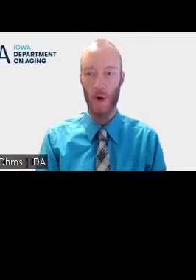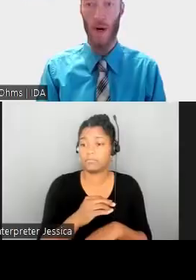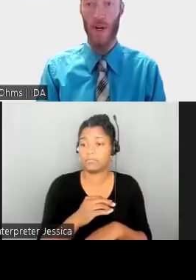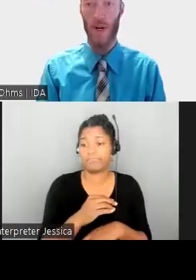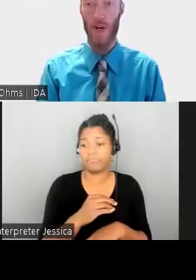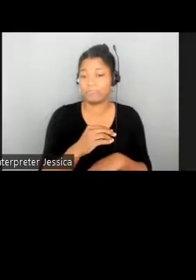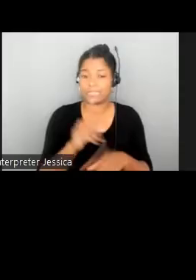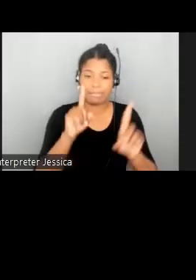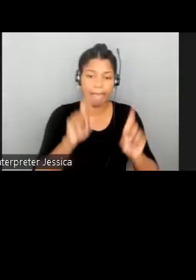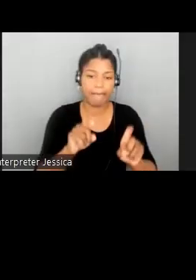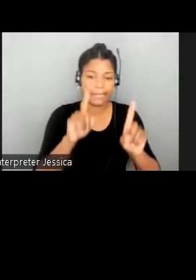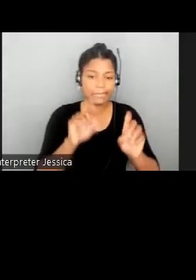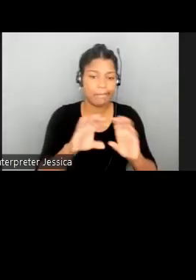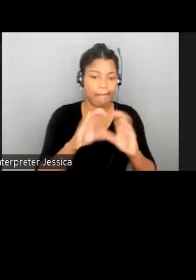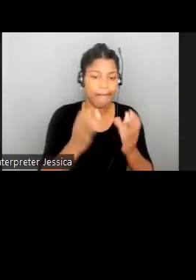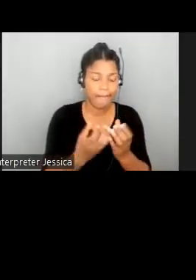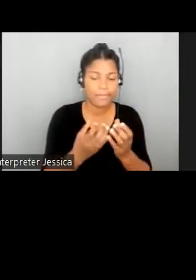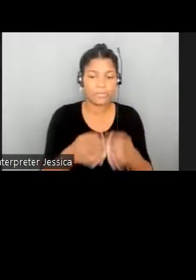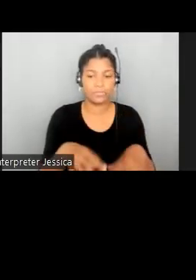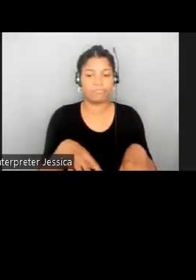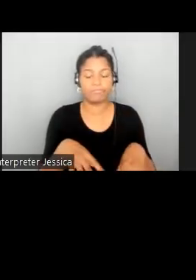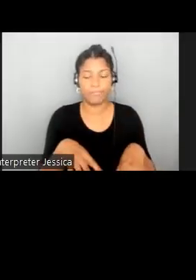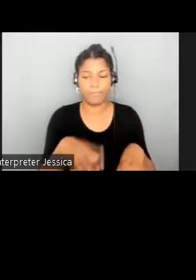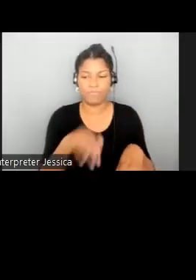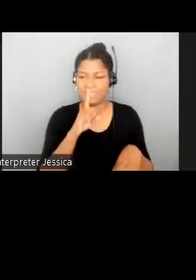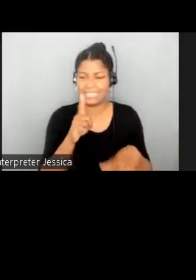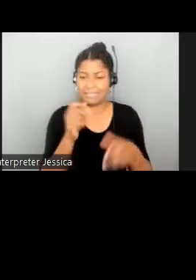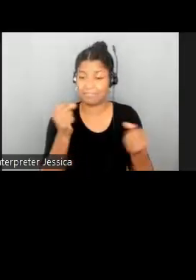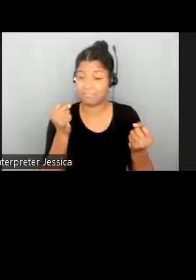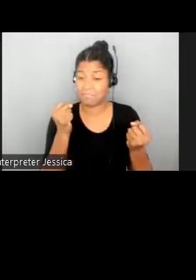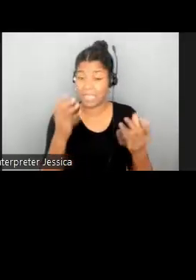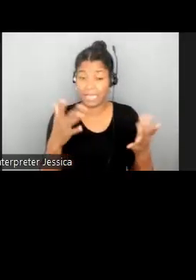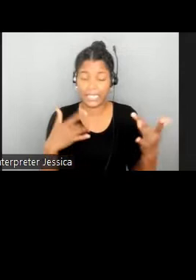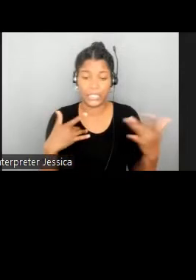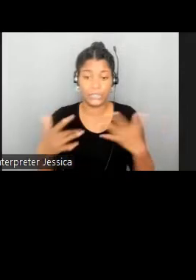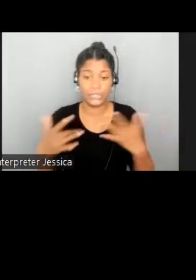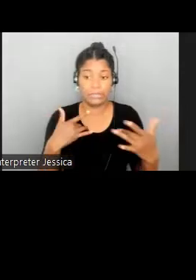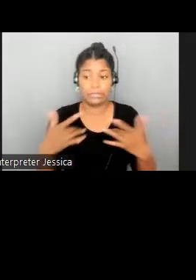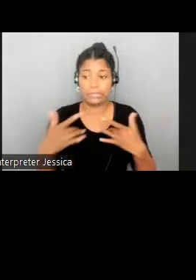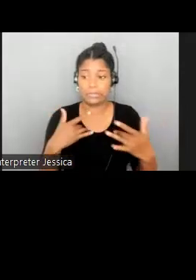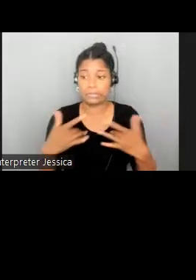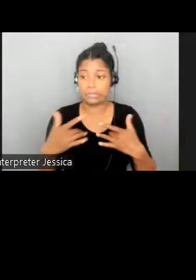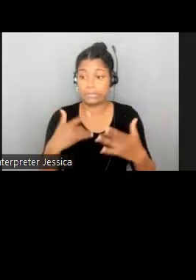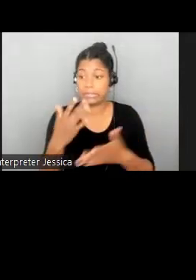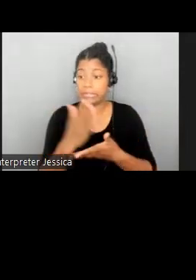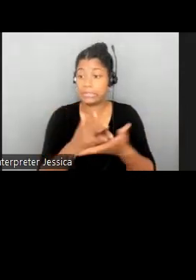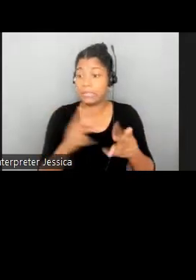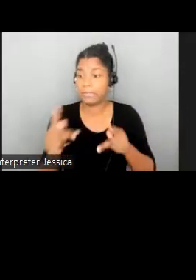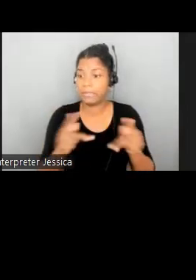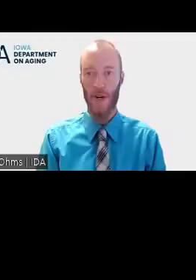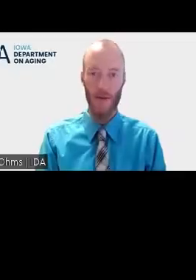up and going, there were concerns from people not wanting to go into care facilities.